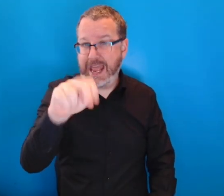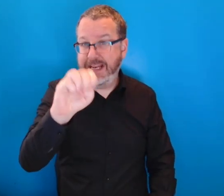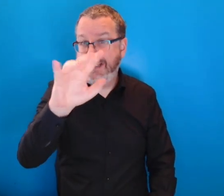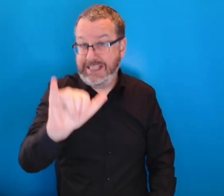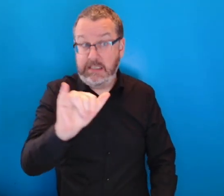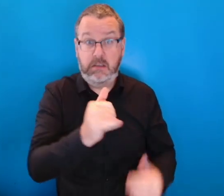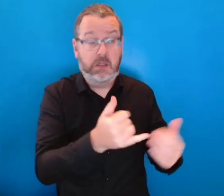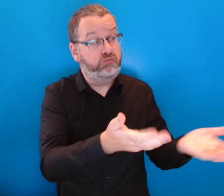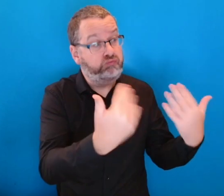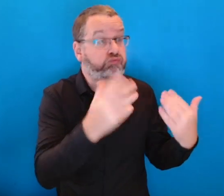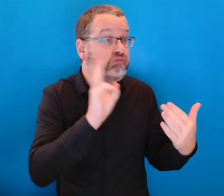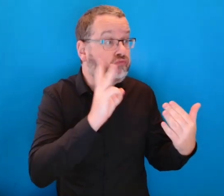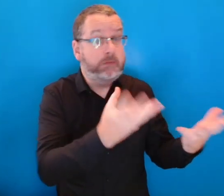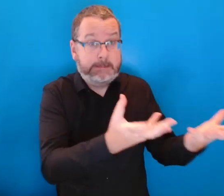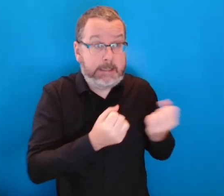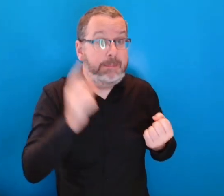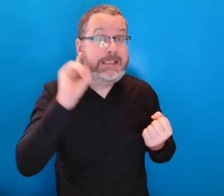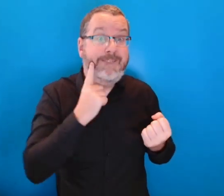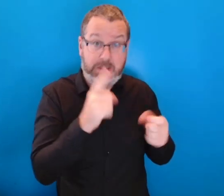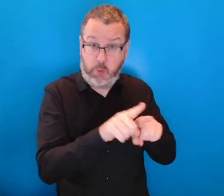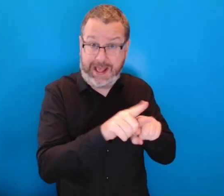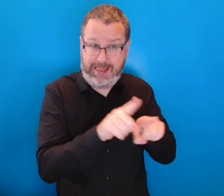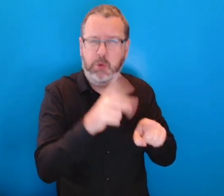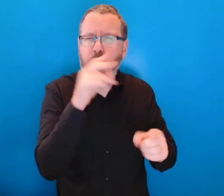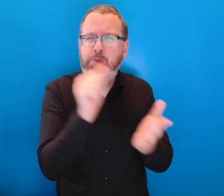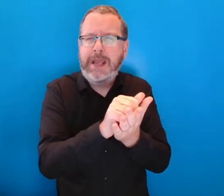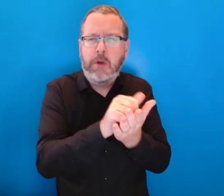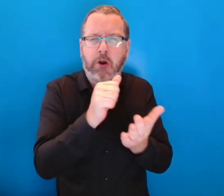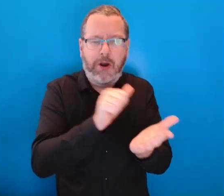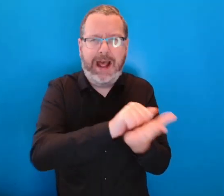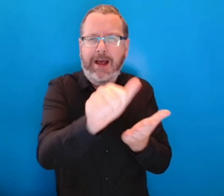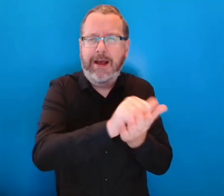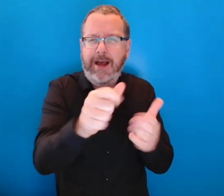accepted Deaf pupils as well, according to newspaper advertisements of the time.